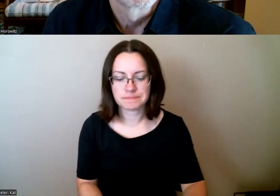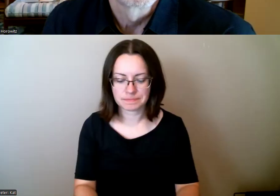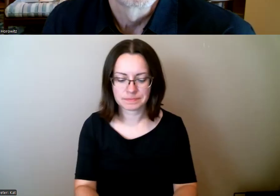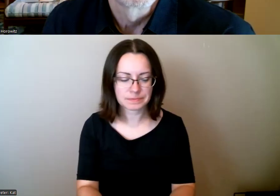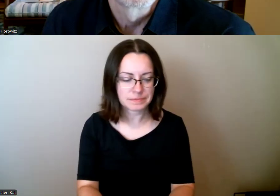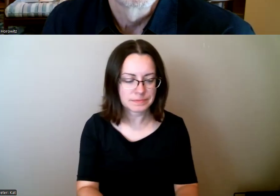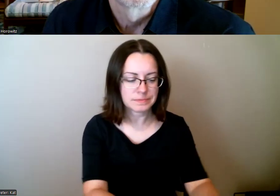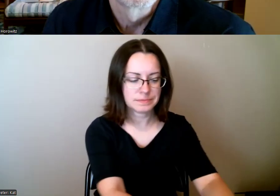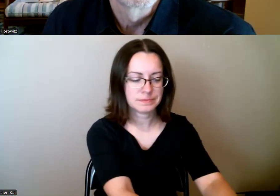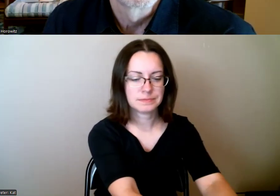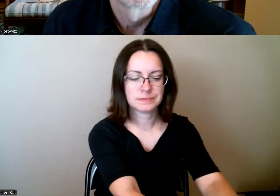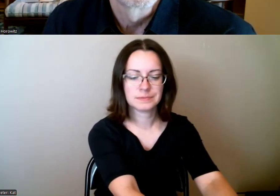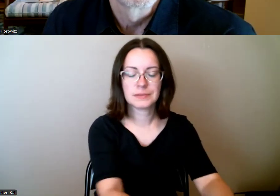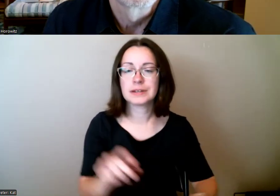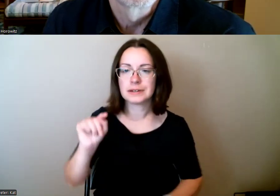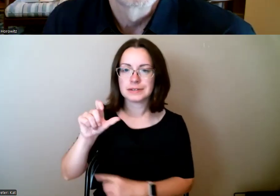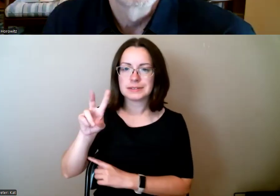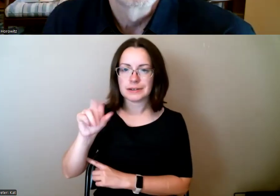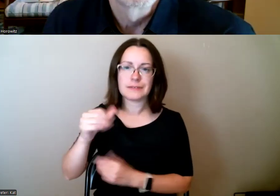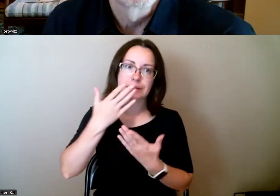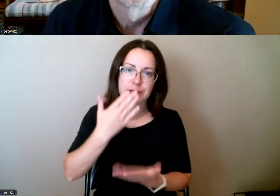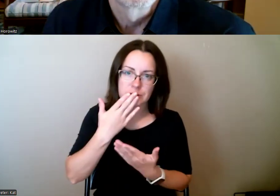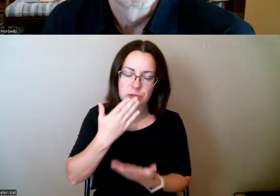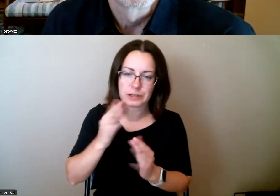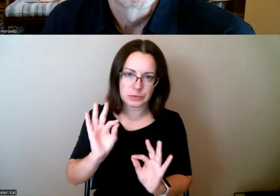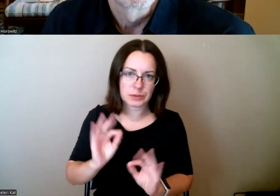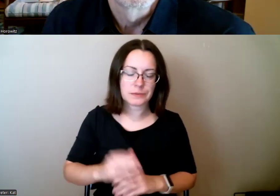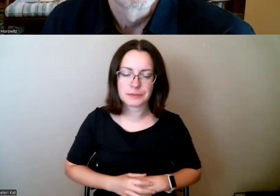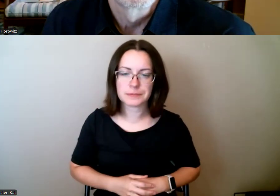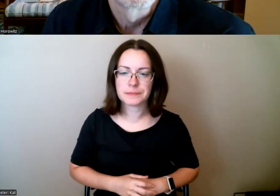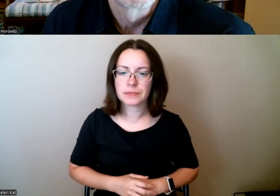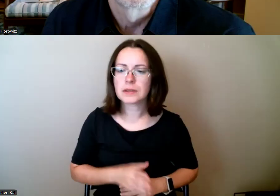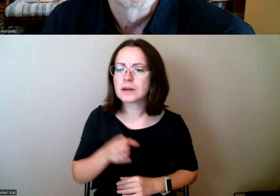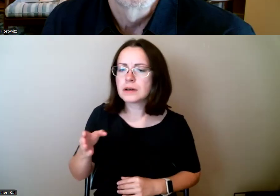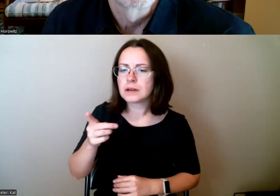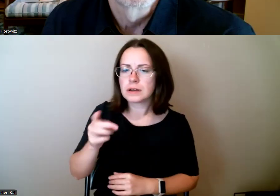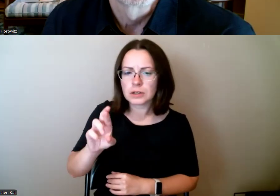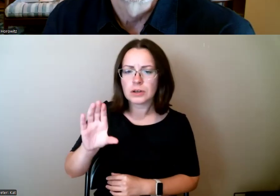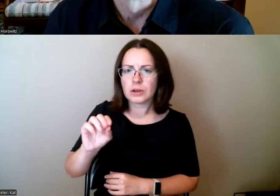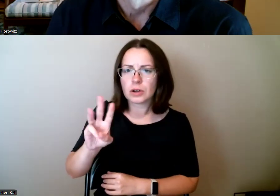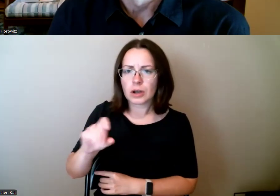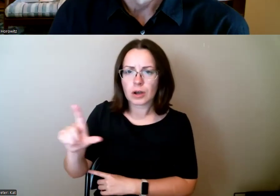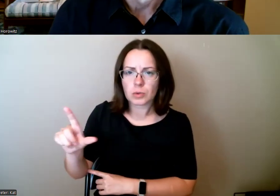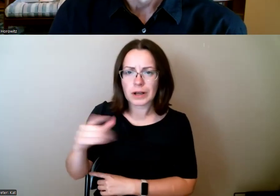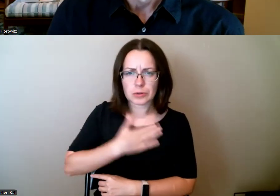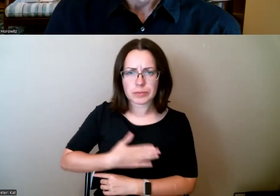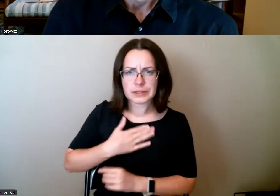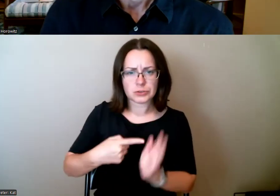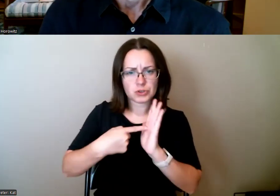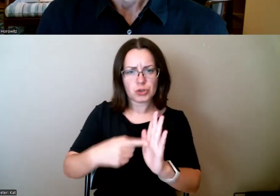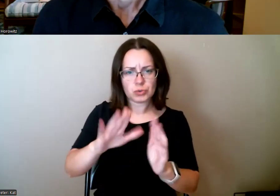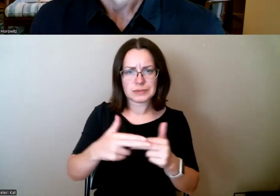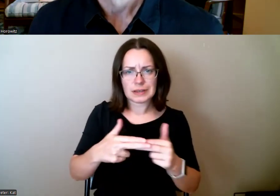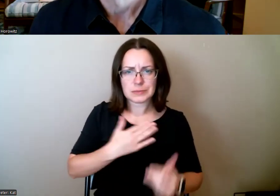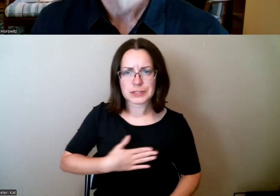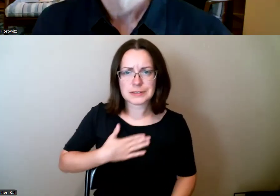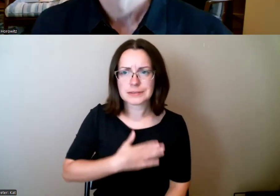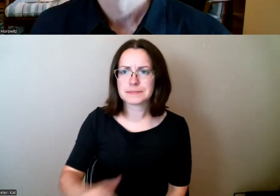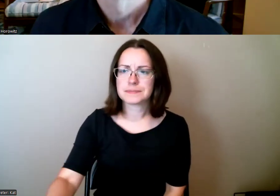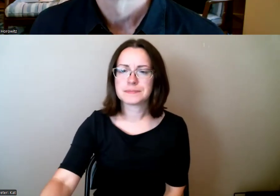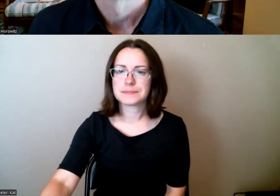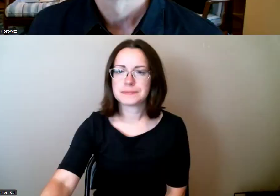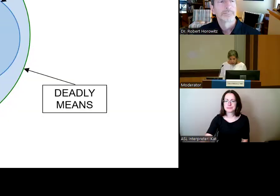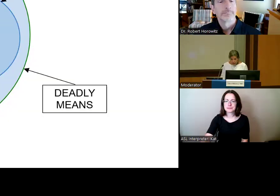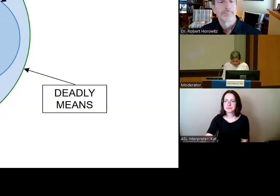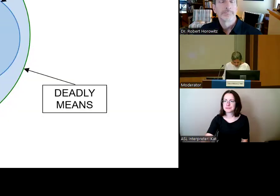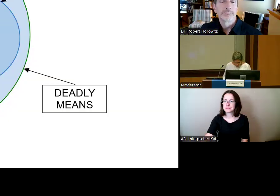Thank you. All right. Very good. Thank you. Um could we have Dr. um Conwell's um slides, please?